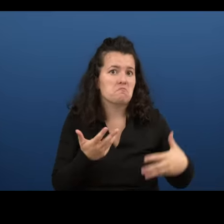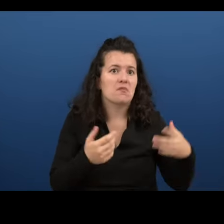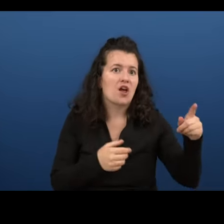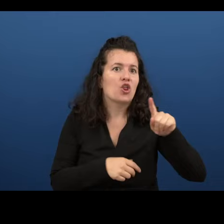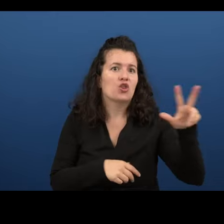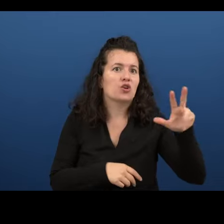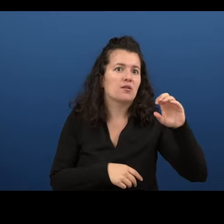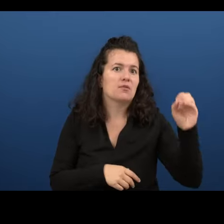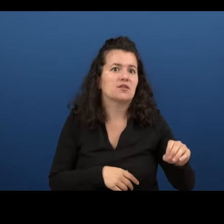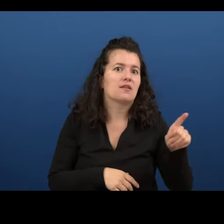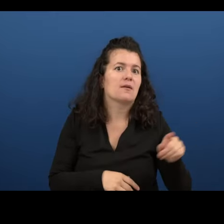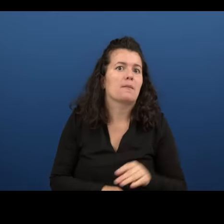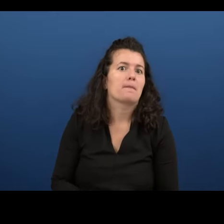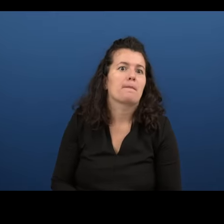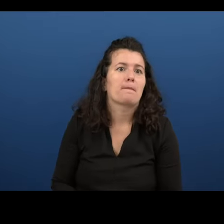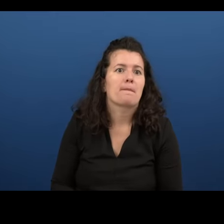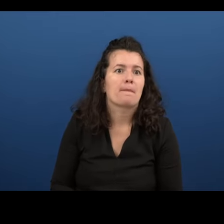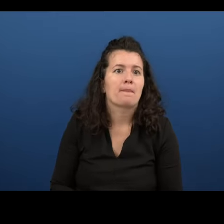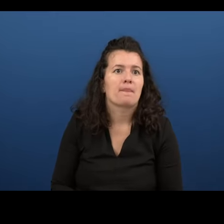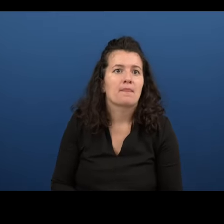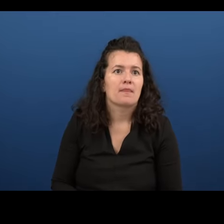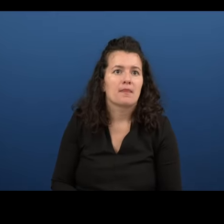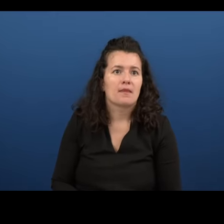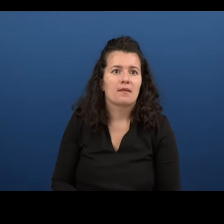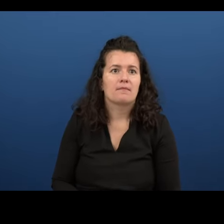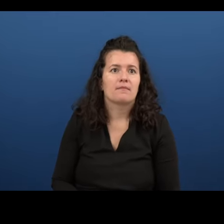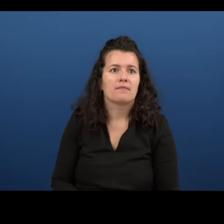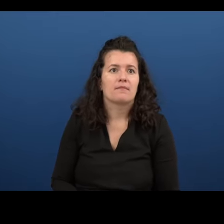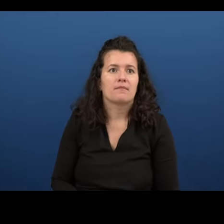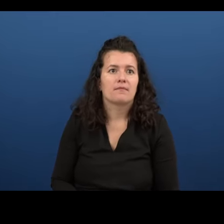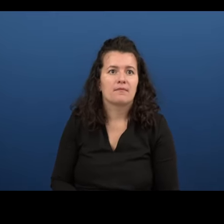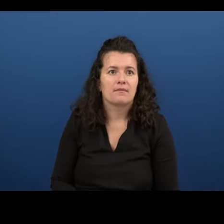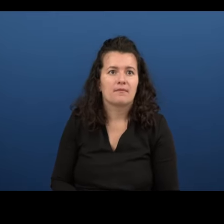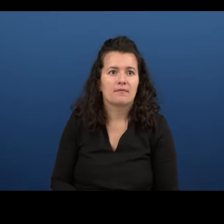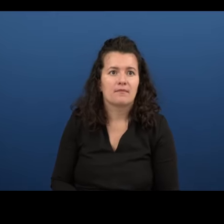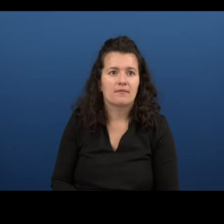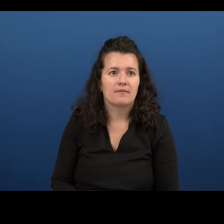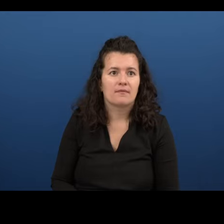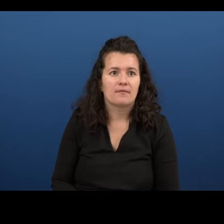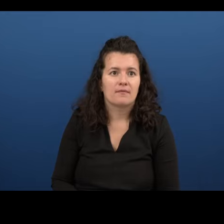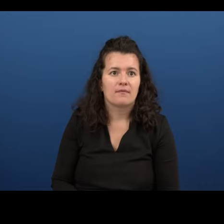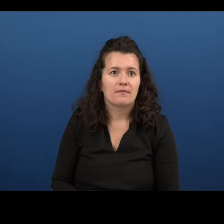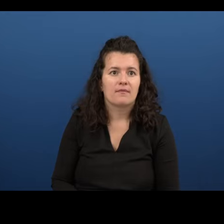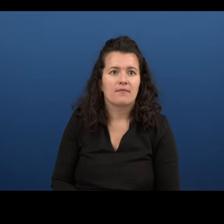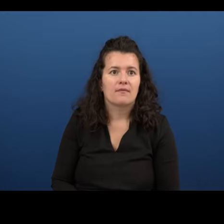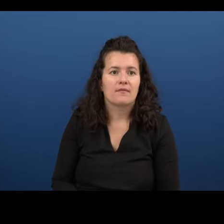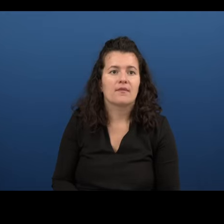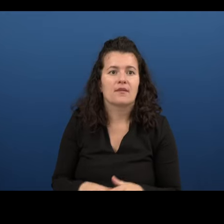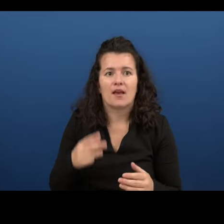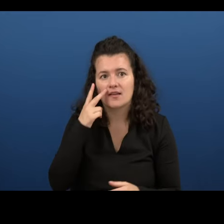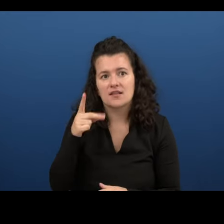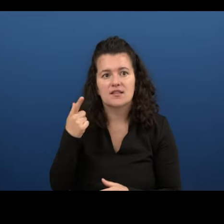I run social enterprise and NGO, hopefully, you replied in other anyway so that was just